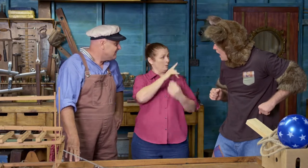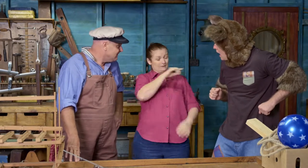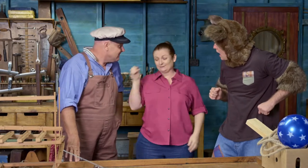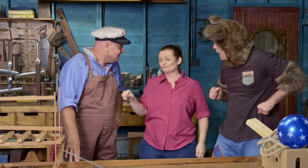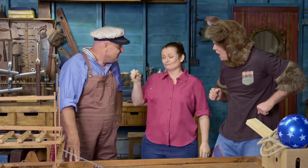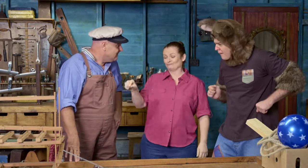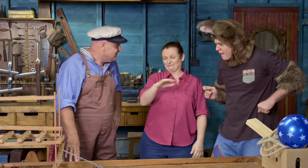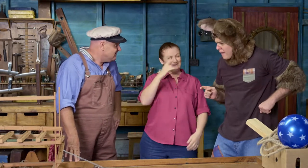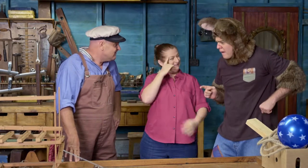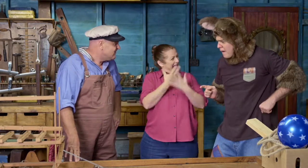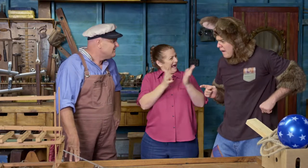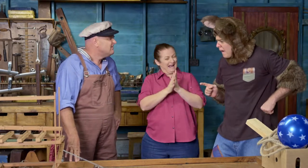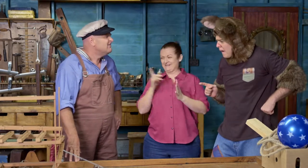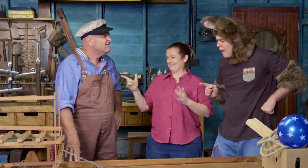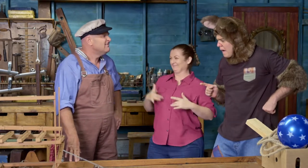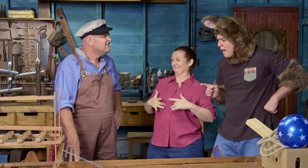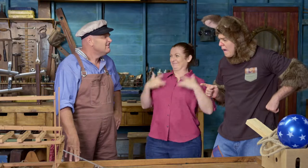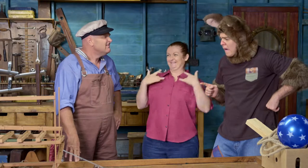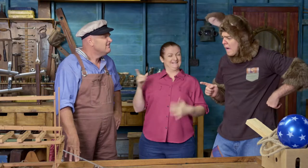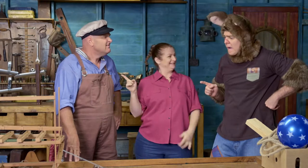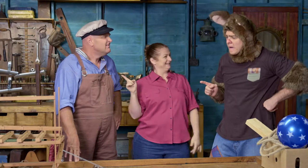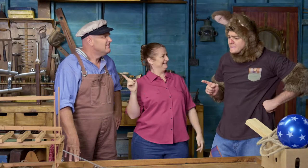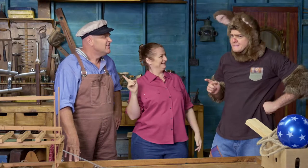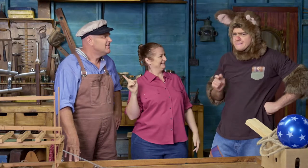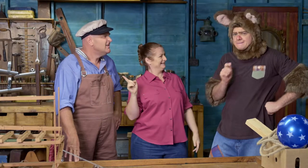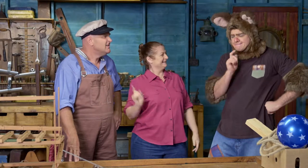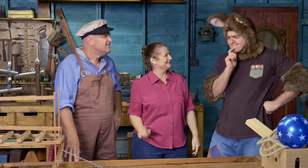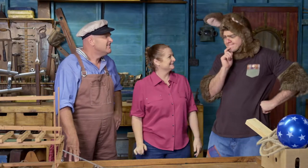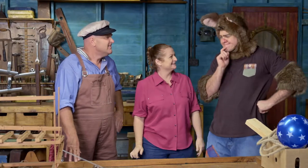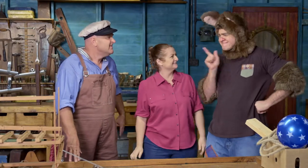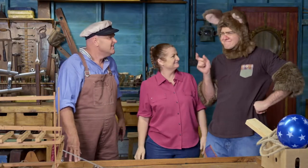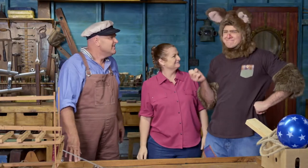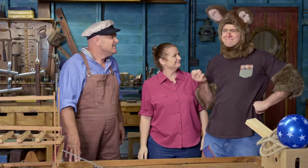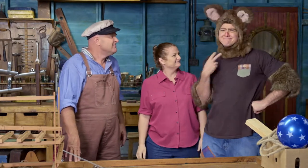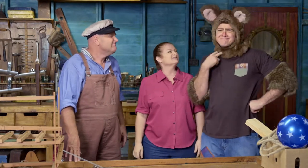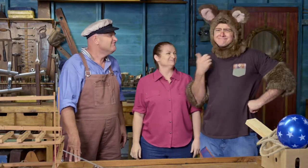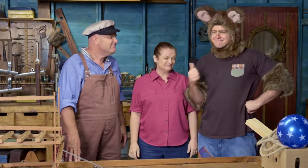if you had to carry the ball over the gap? Ah. Hmm. You're right.